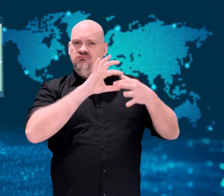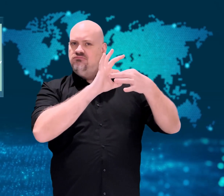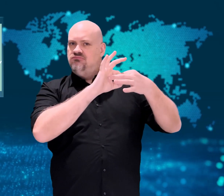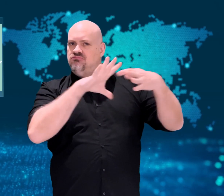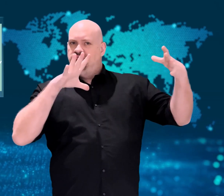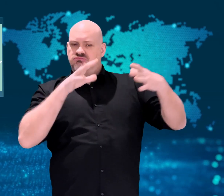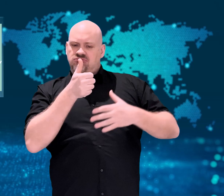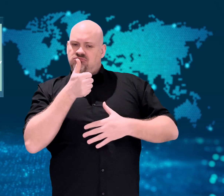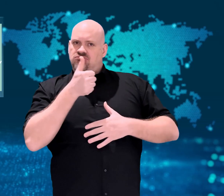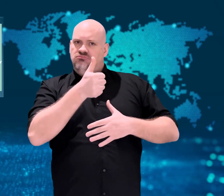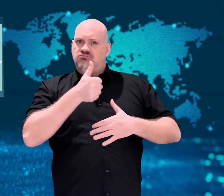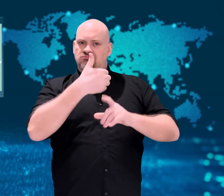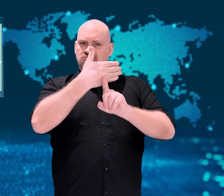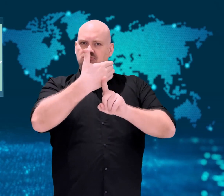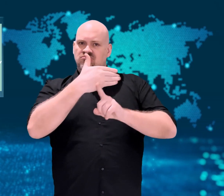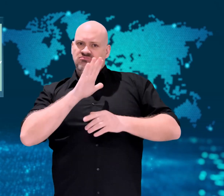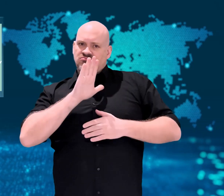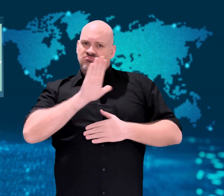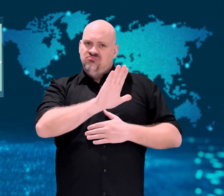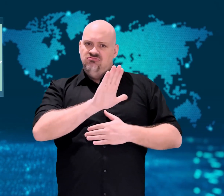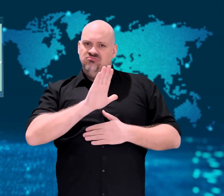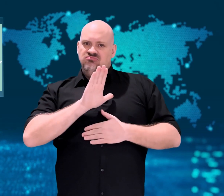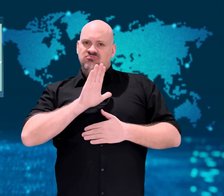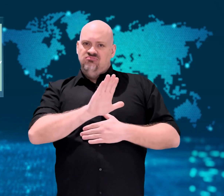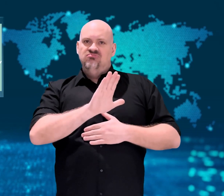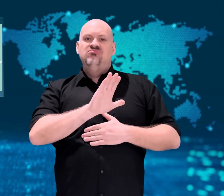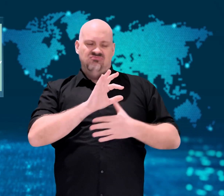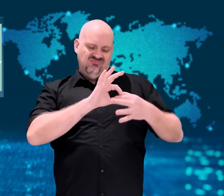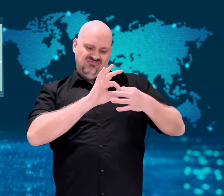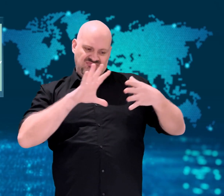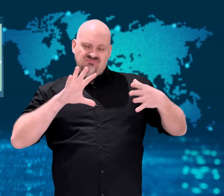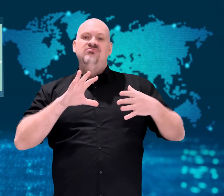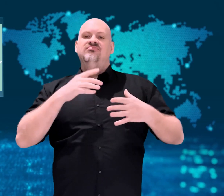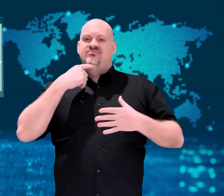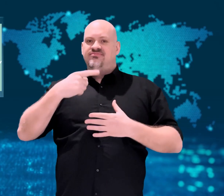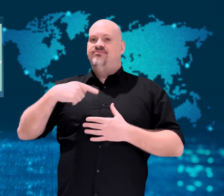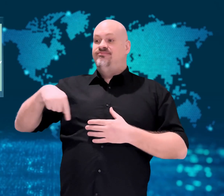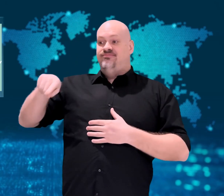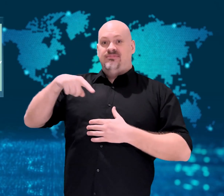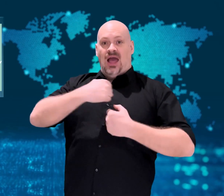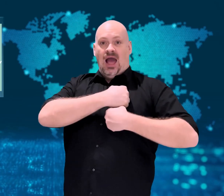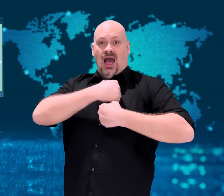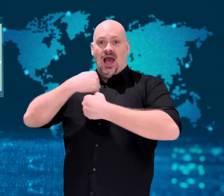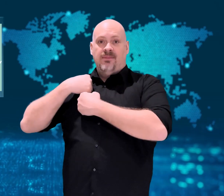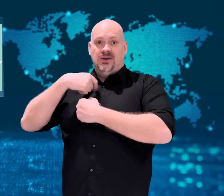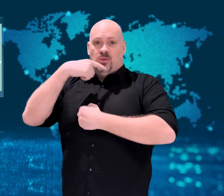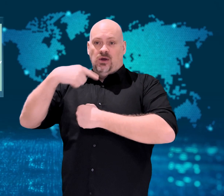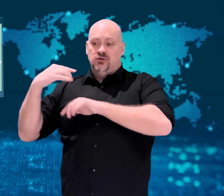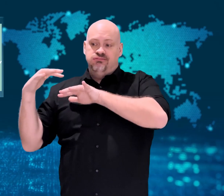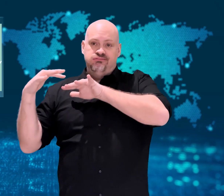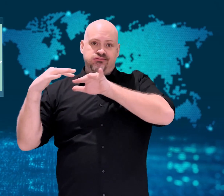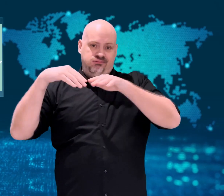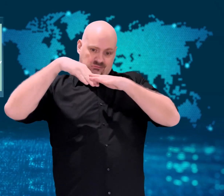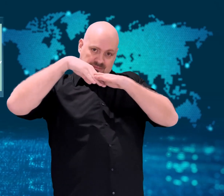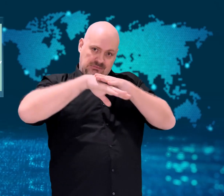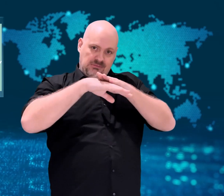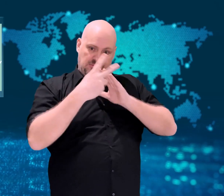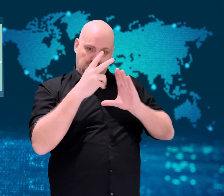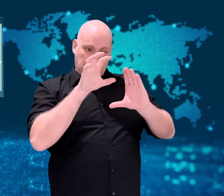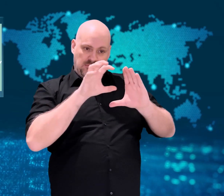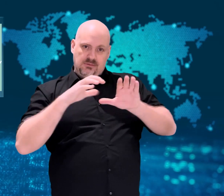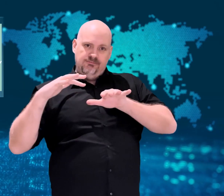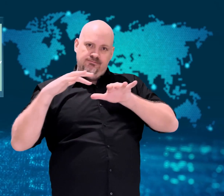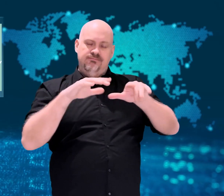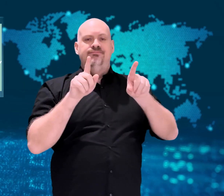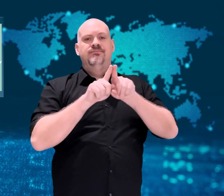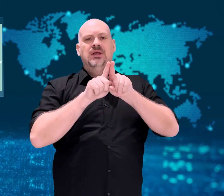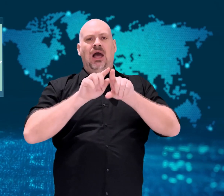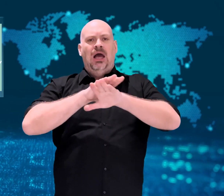claimed that the troops he ordered into both regions would be